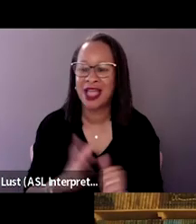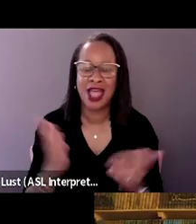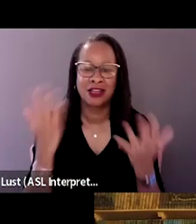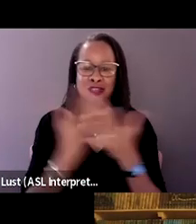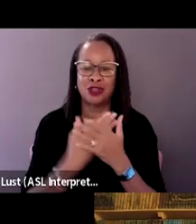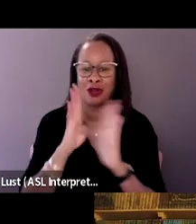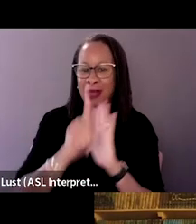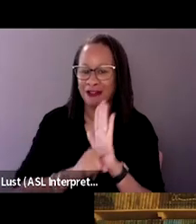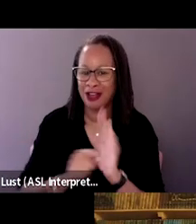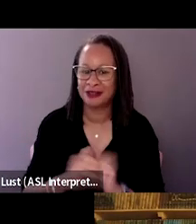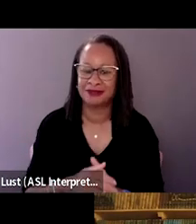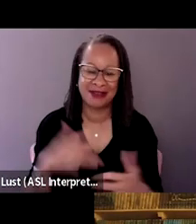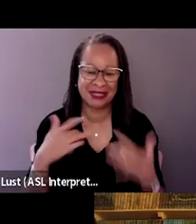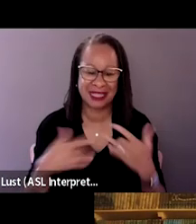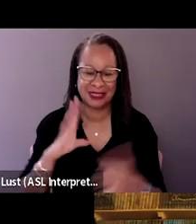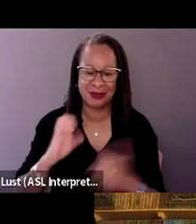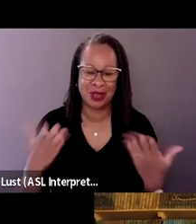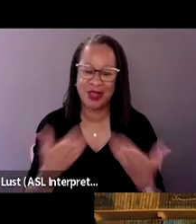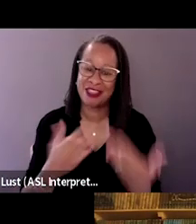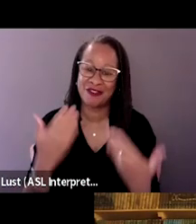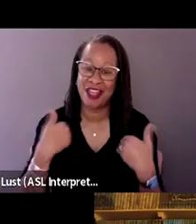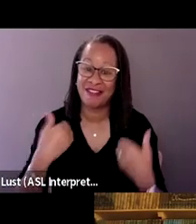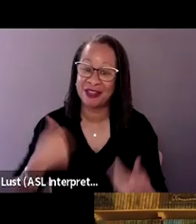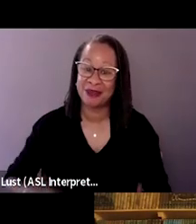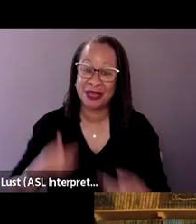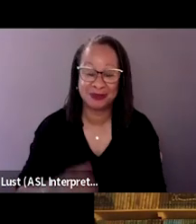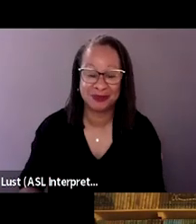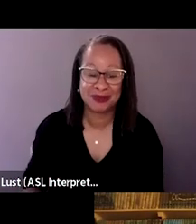and I'm really delighted to be here, Thank you for having me. Adel.